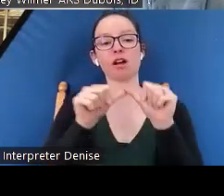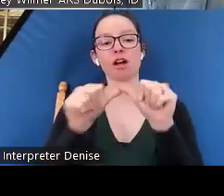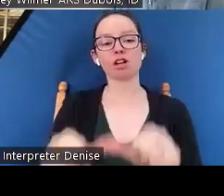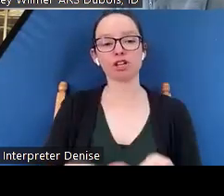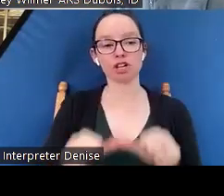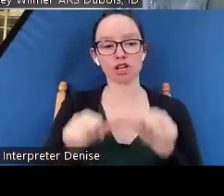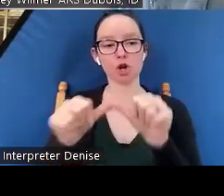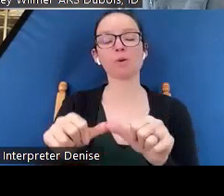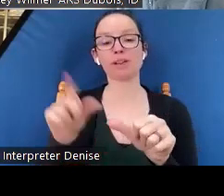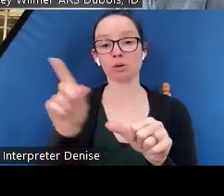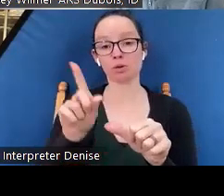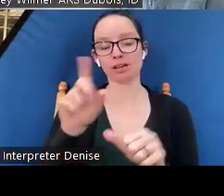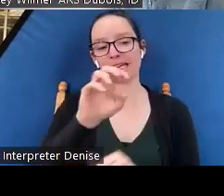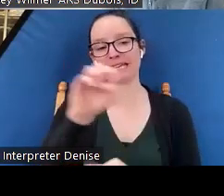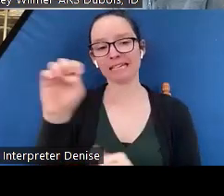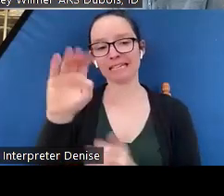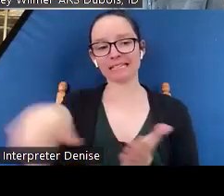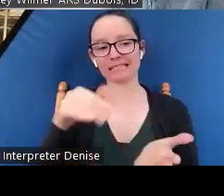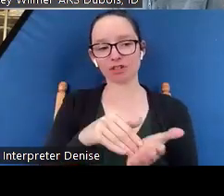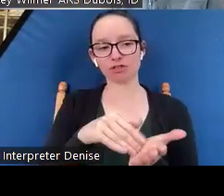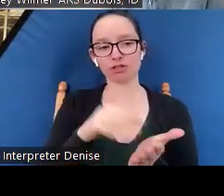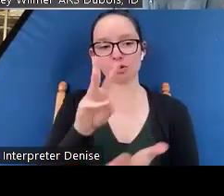Lauren Perensky is a point of contact and she could speak